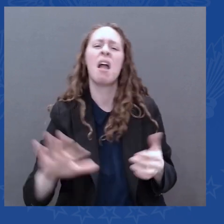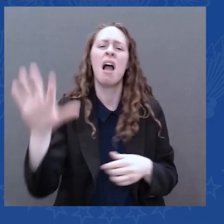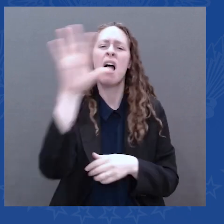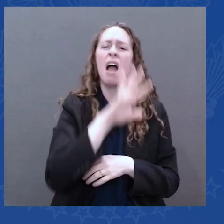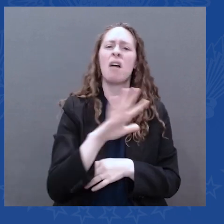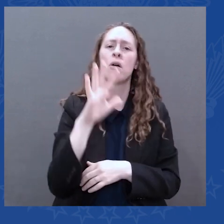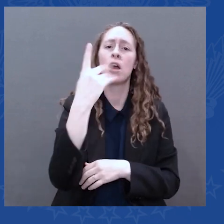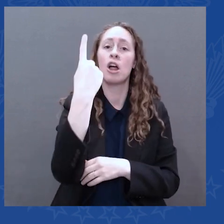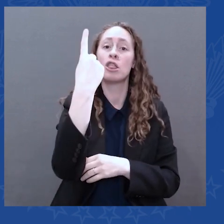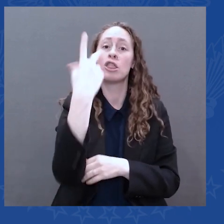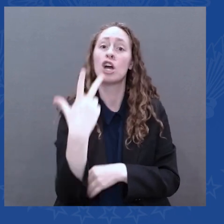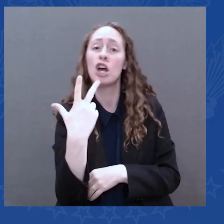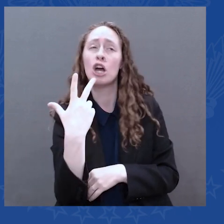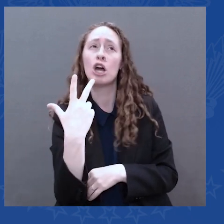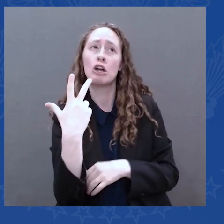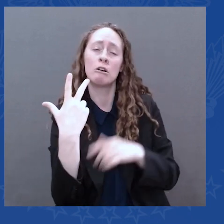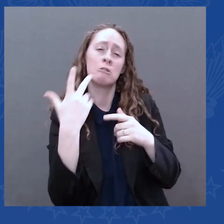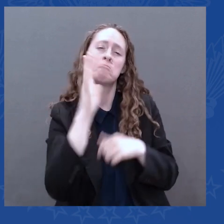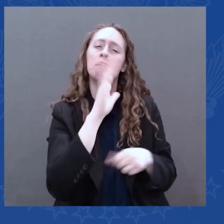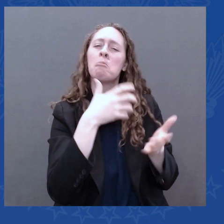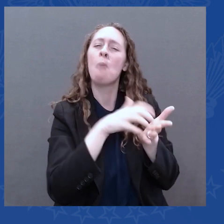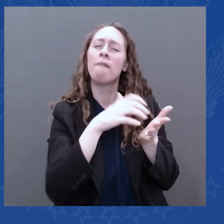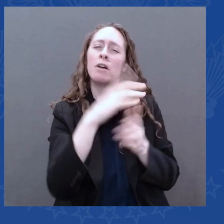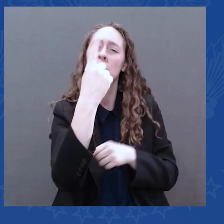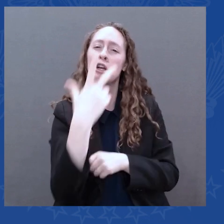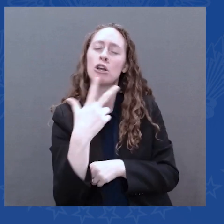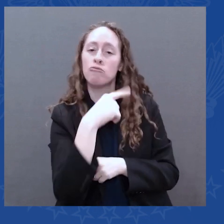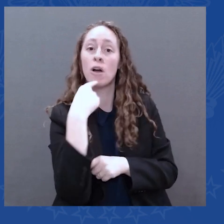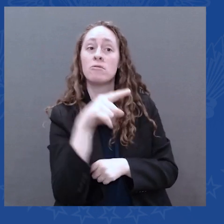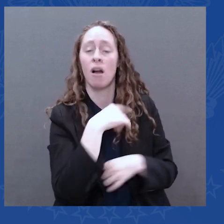going to Europe today. So, we are right in --